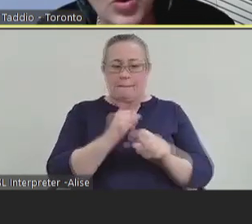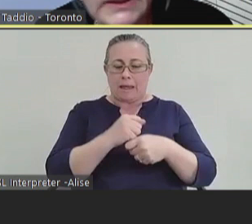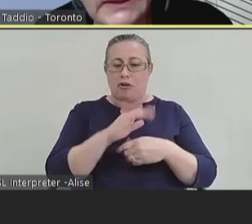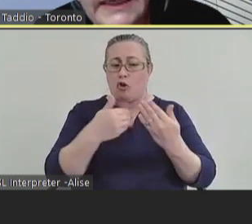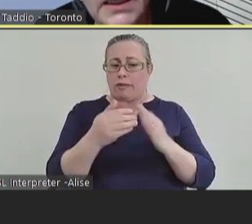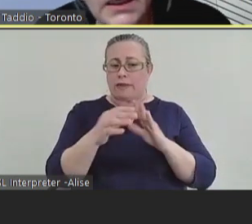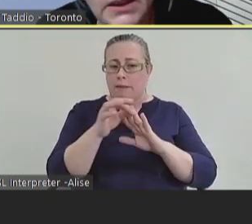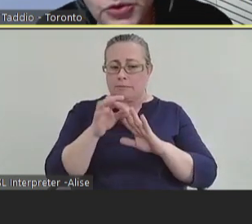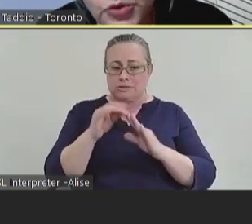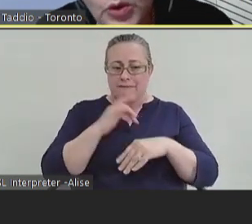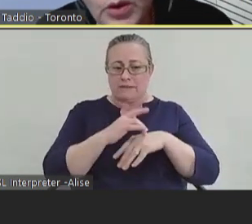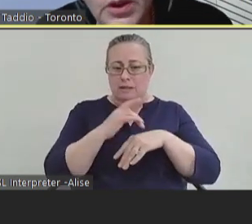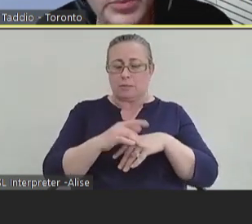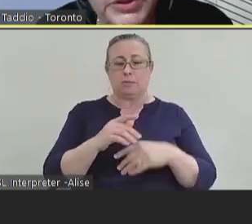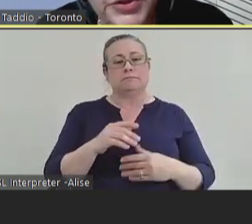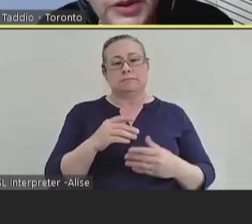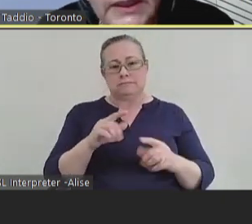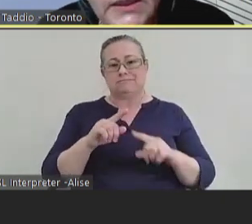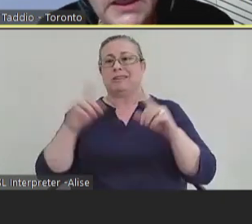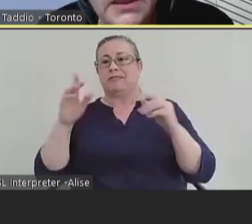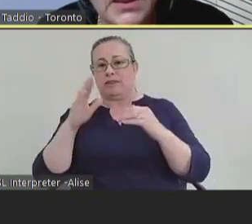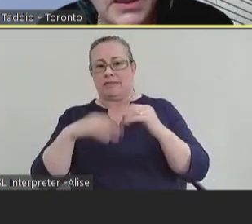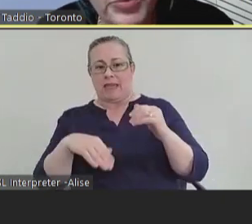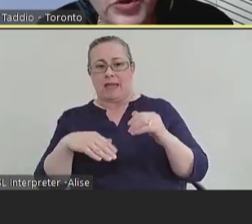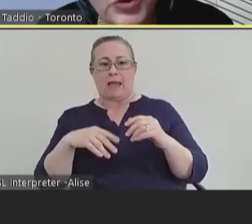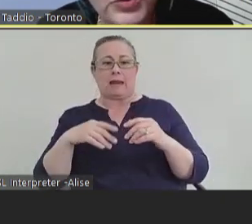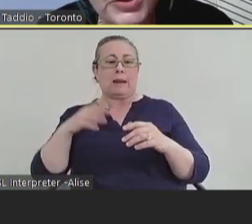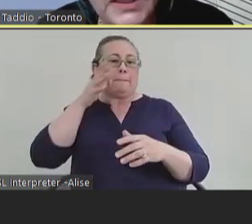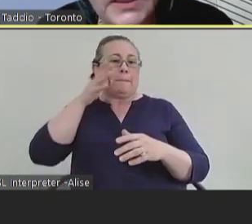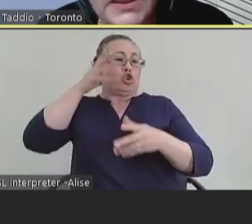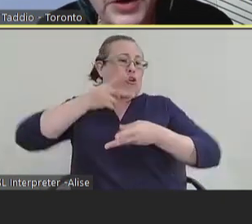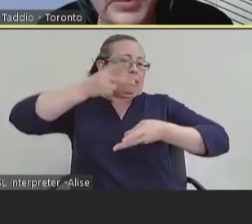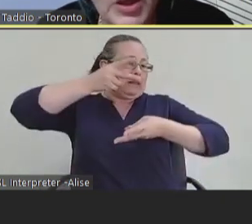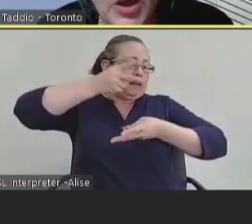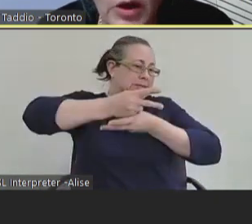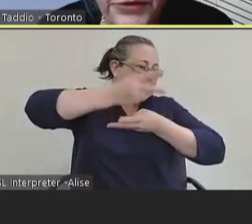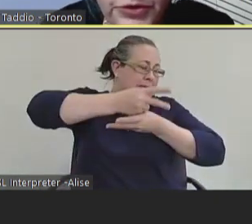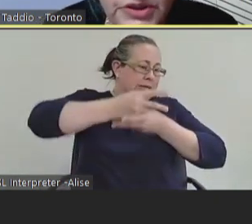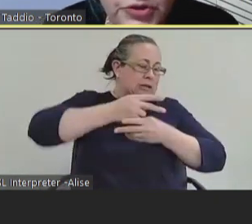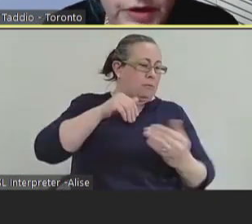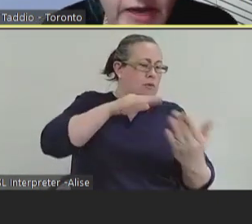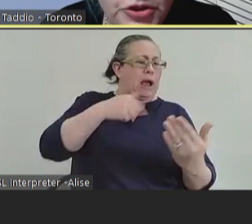unlike usual paternalistic approach, which says, here, I'm going to offer you distraction,